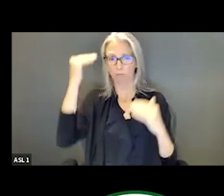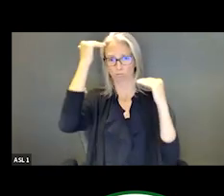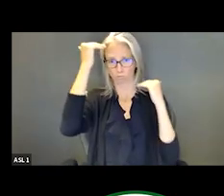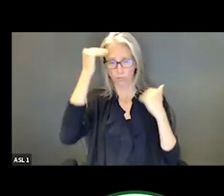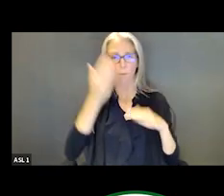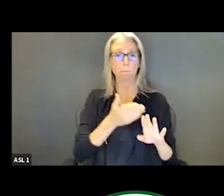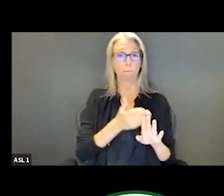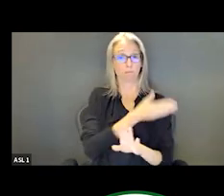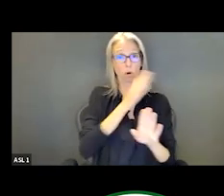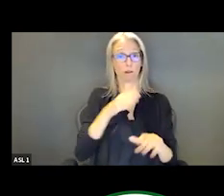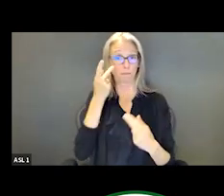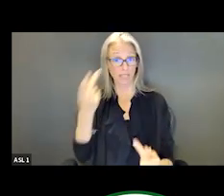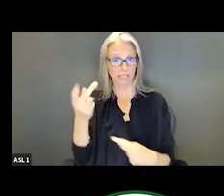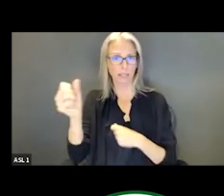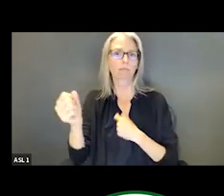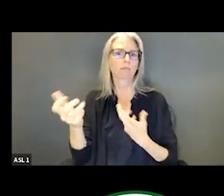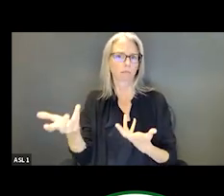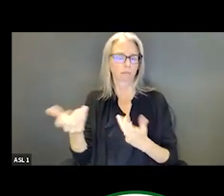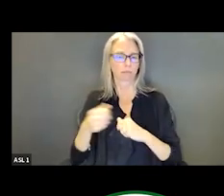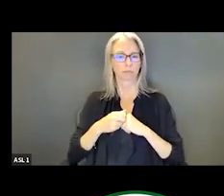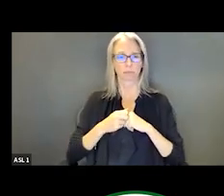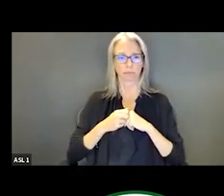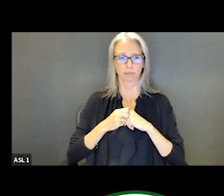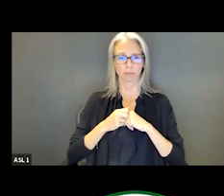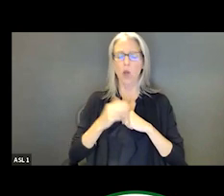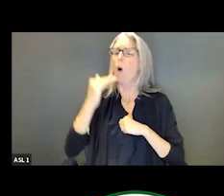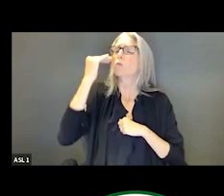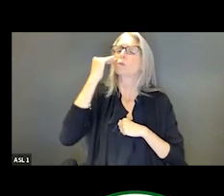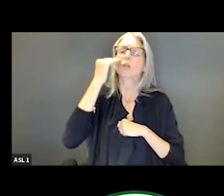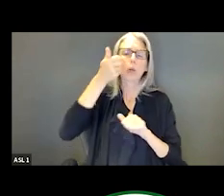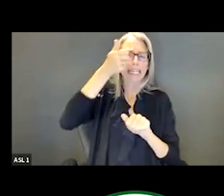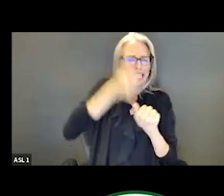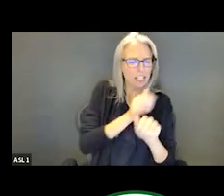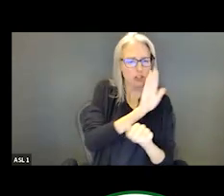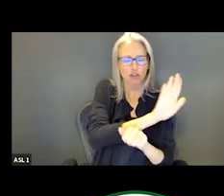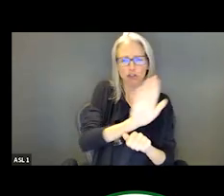entirely different from one person to the next, but may share some similarities and